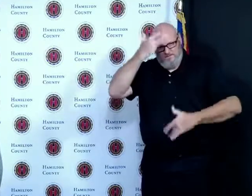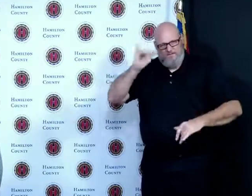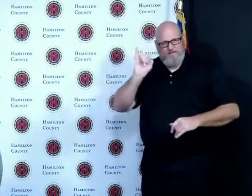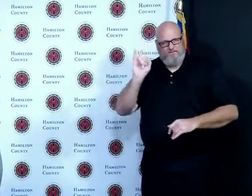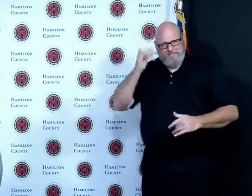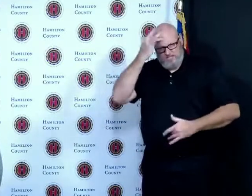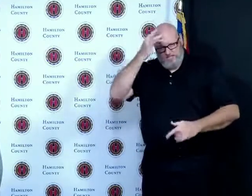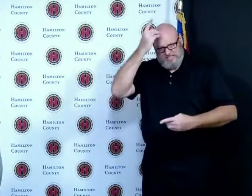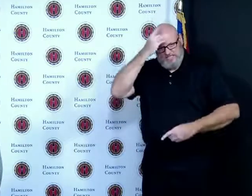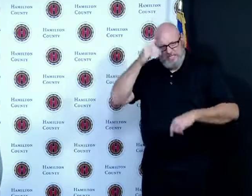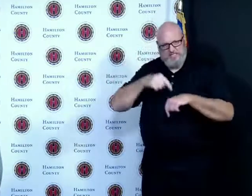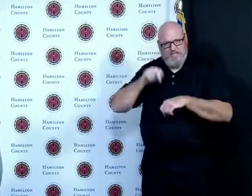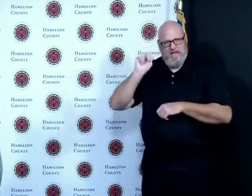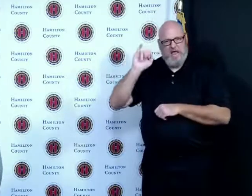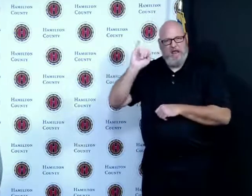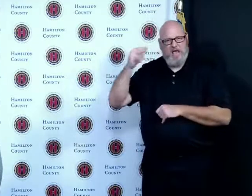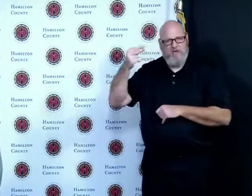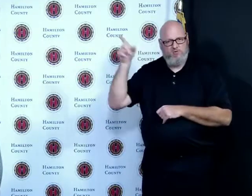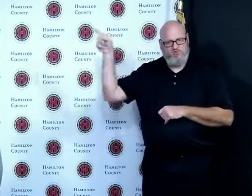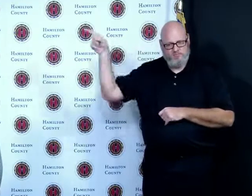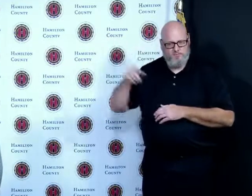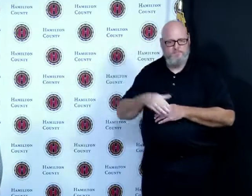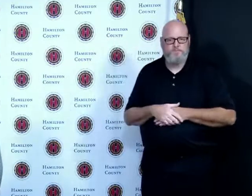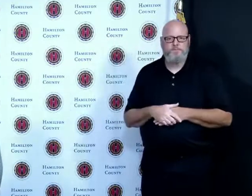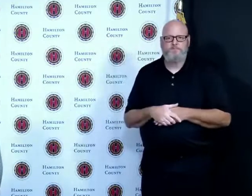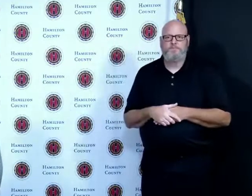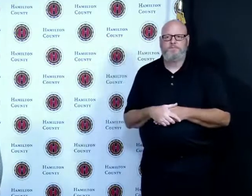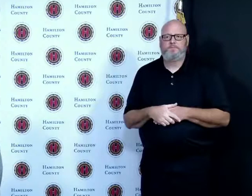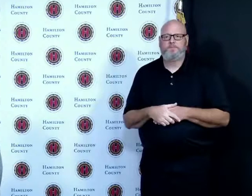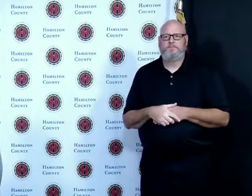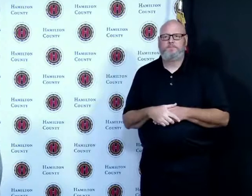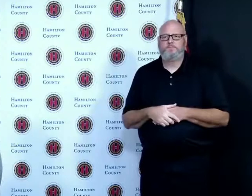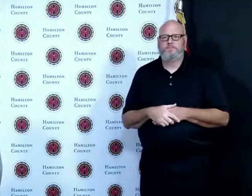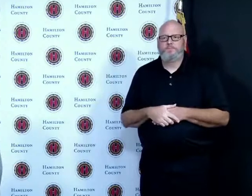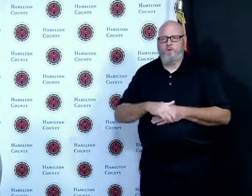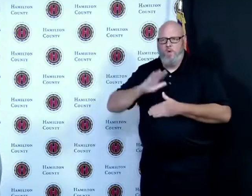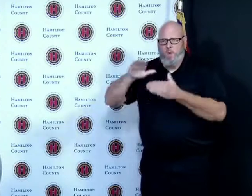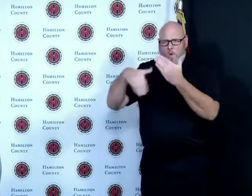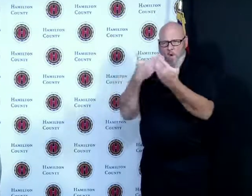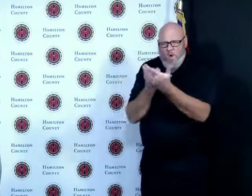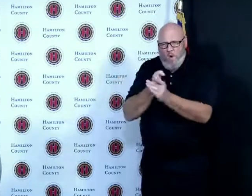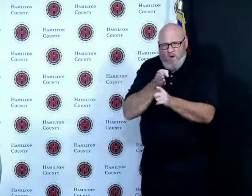cuts across all demographics cuts across really the marginalized populations who have been